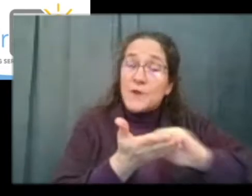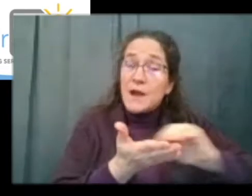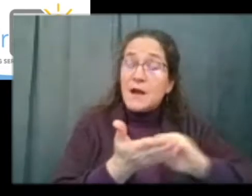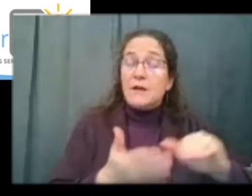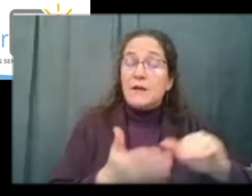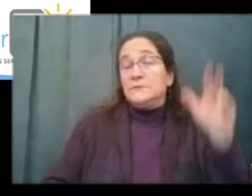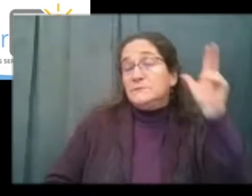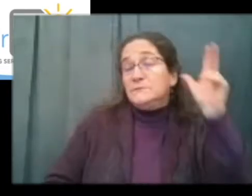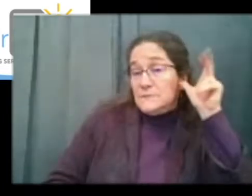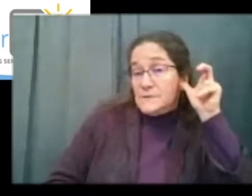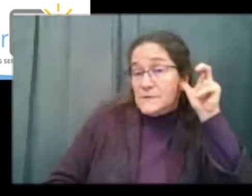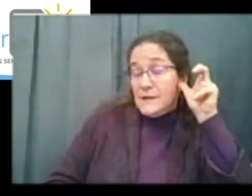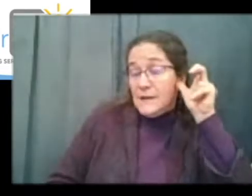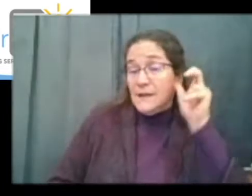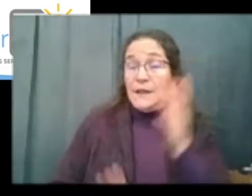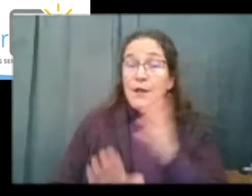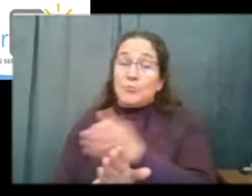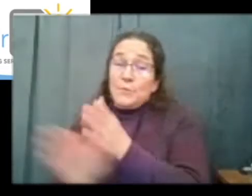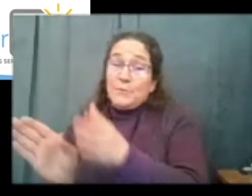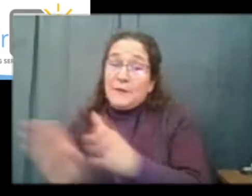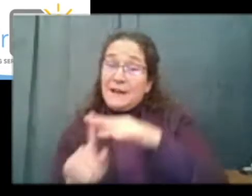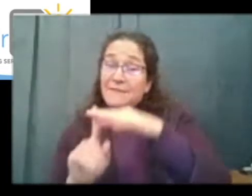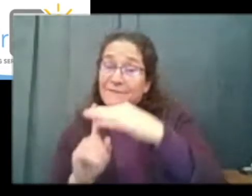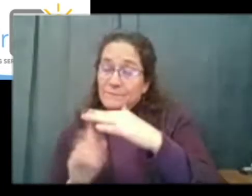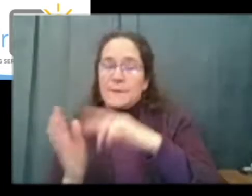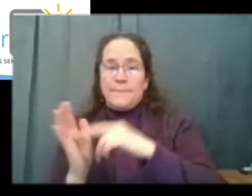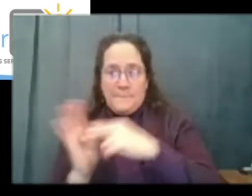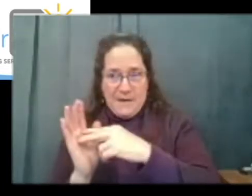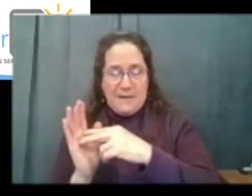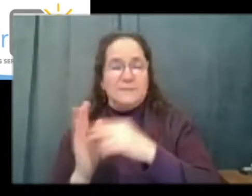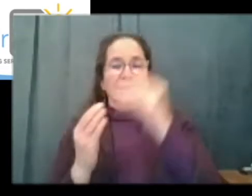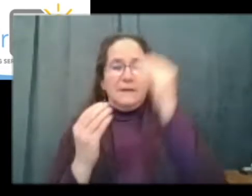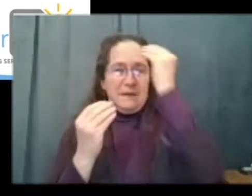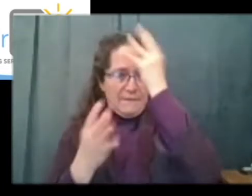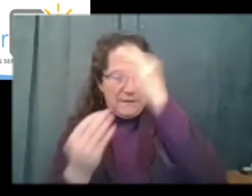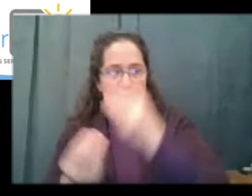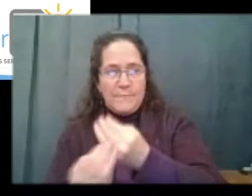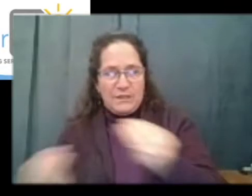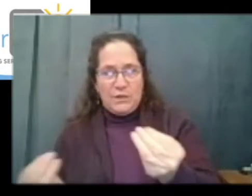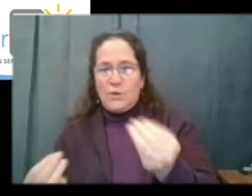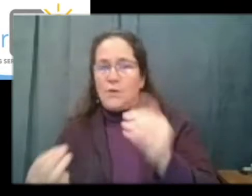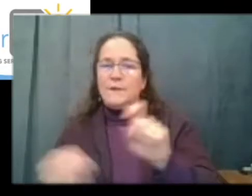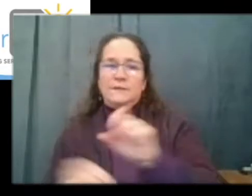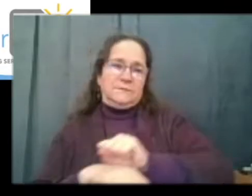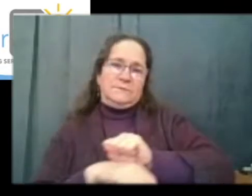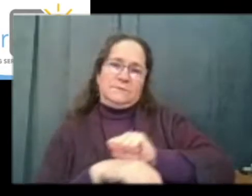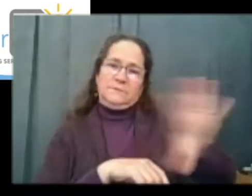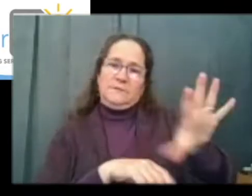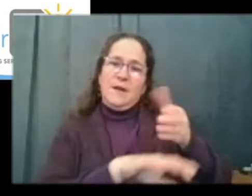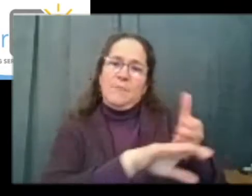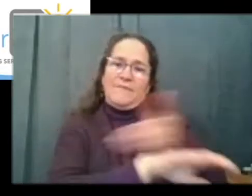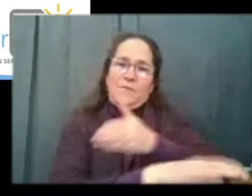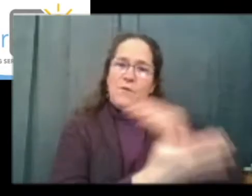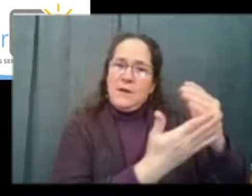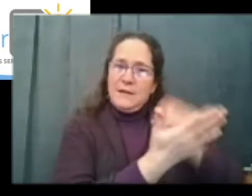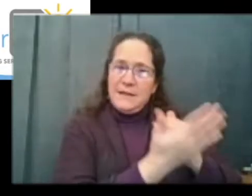requires materials be sent prior to the lesson, and sometimes vice versa or sent from the student back